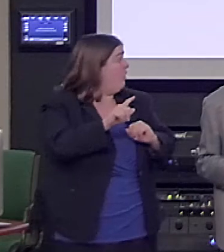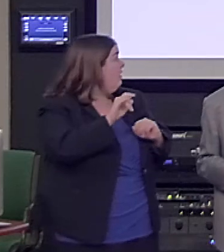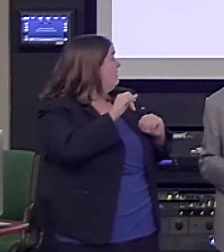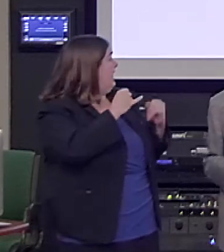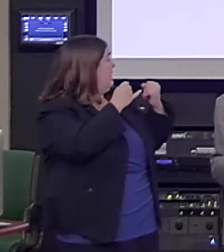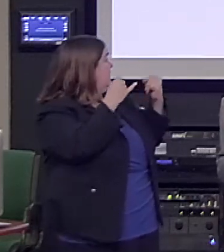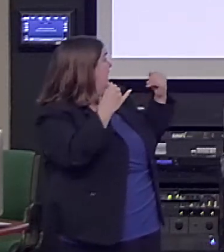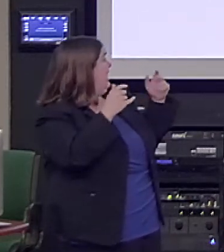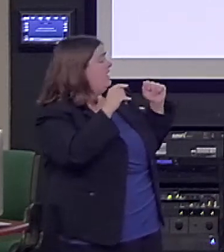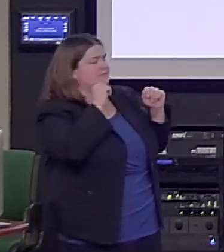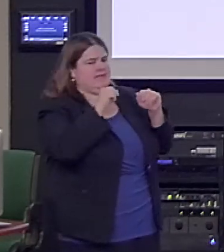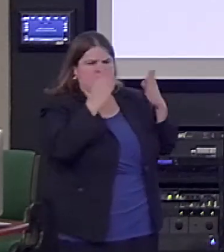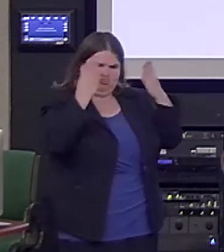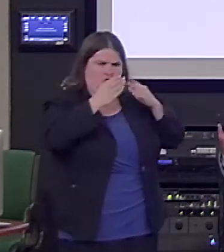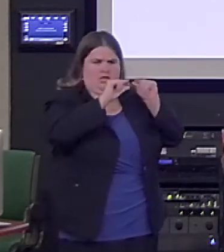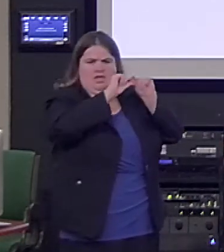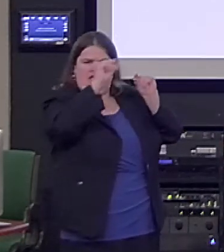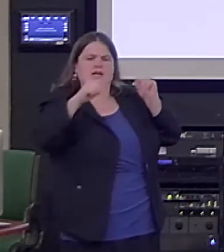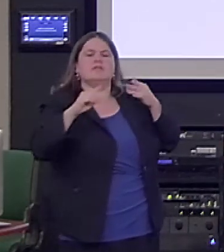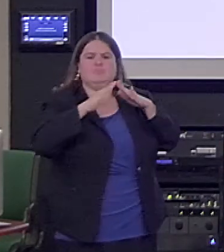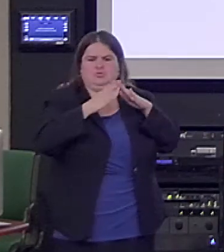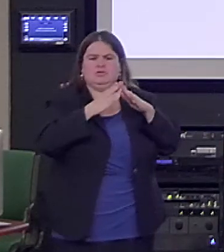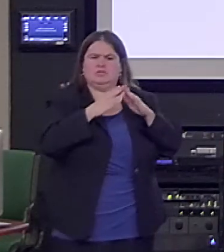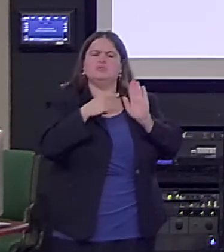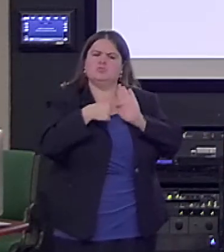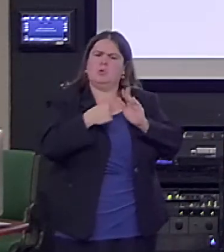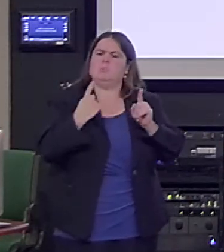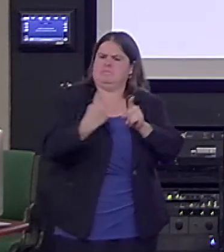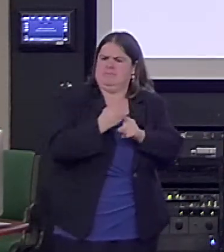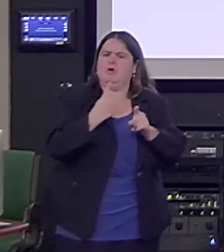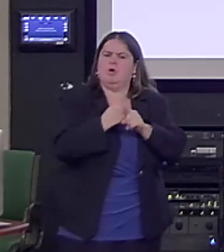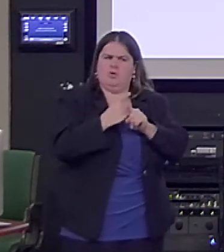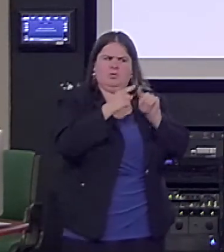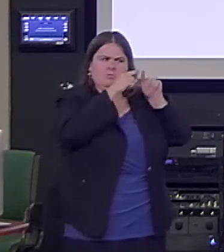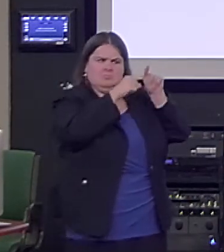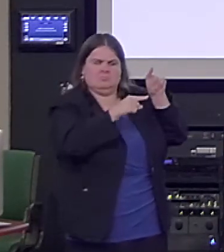the community controlled. They are showing a typical cortisol response